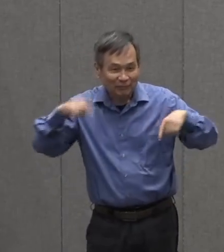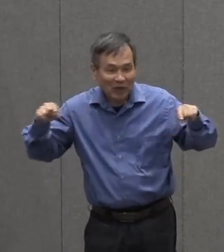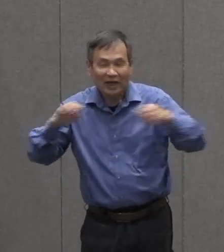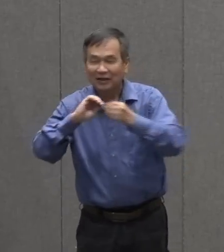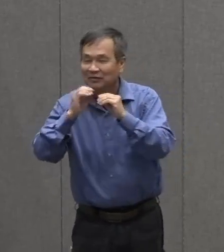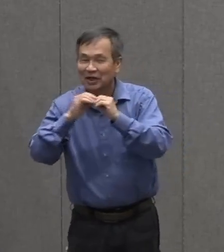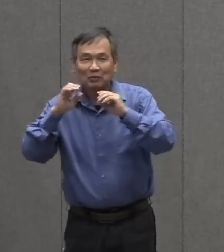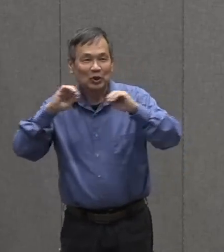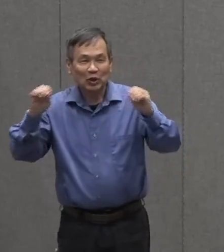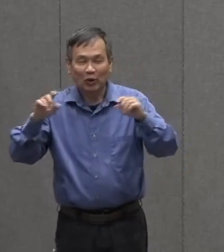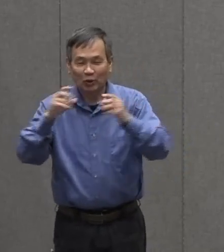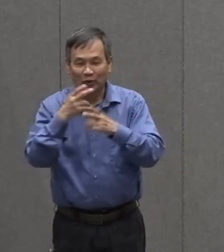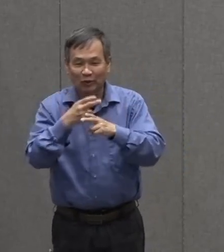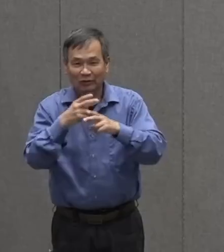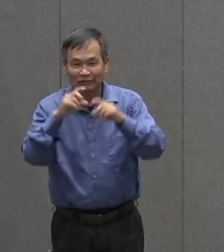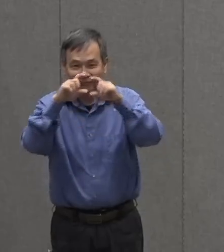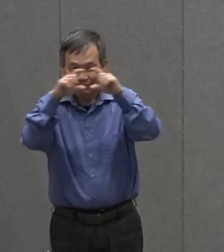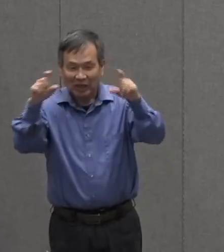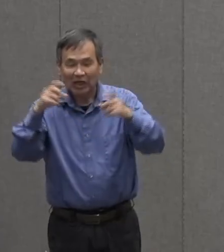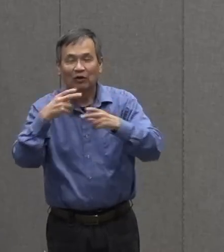So let me go ahead and write prime numbers.